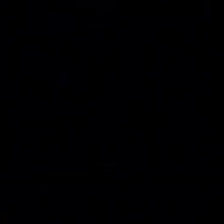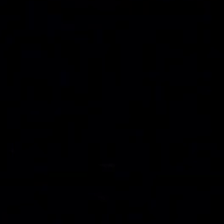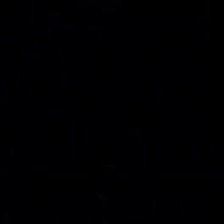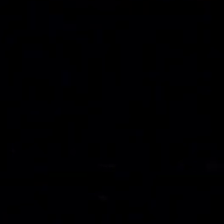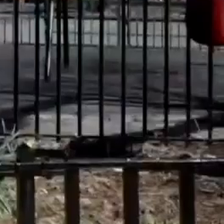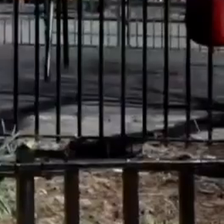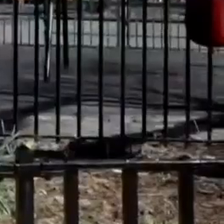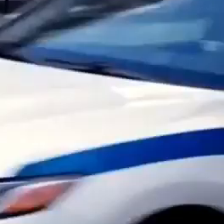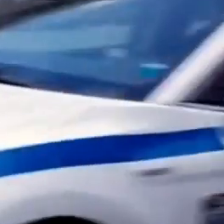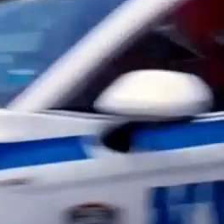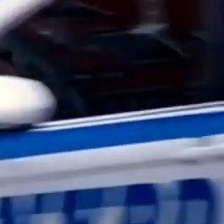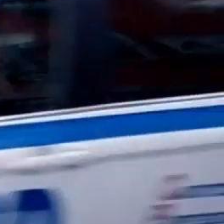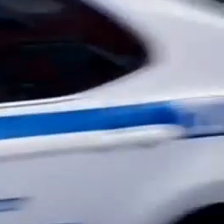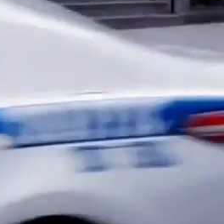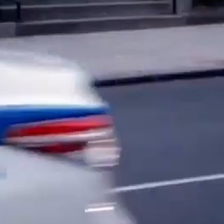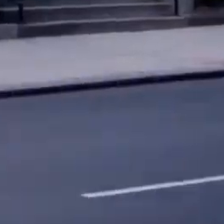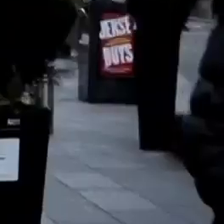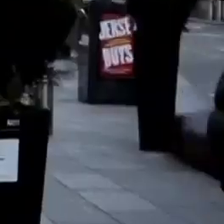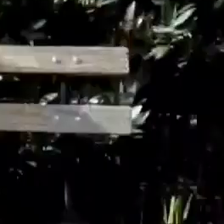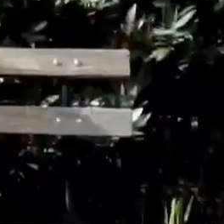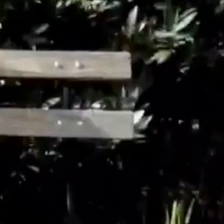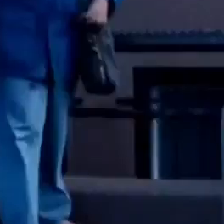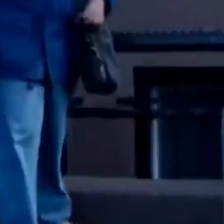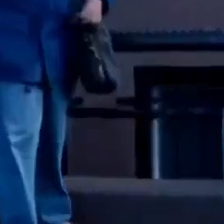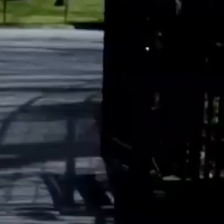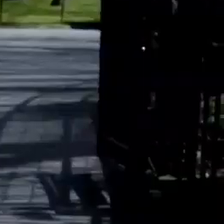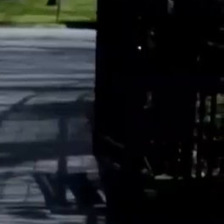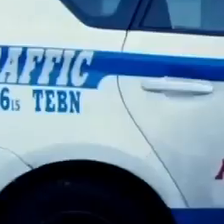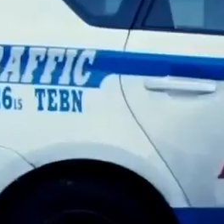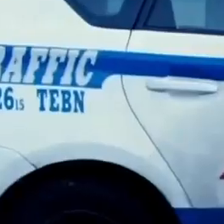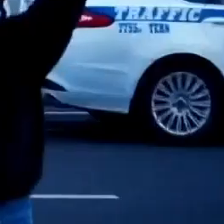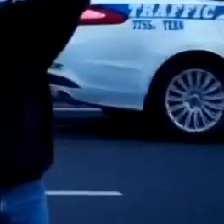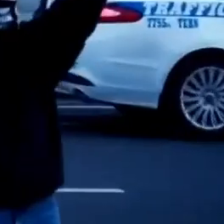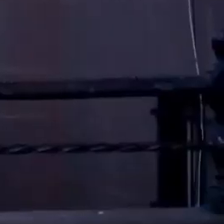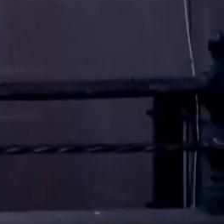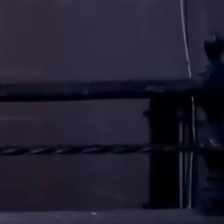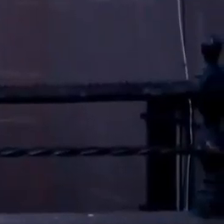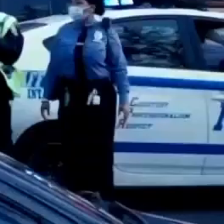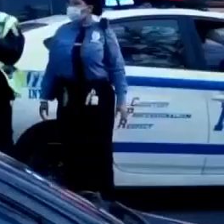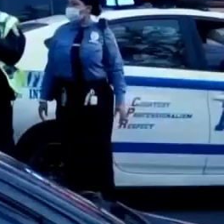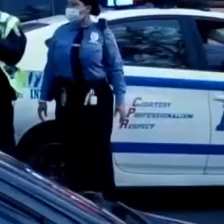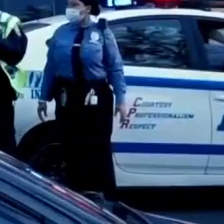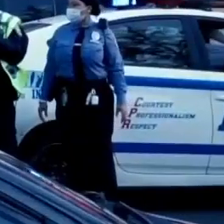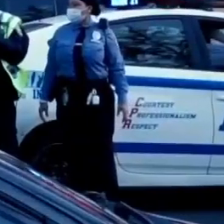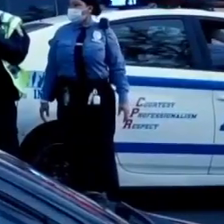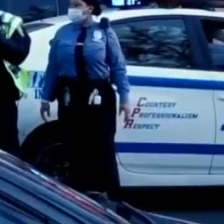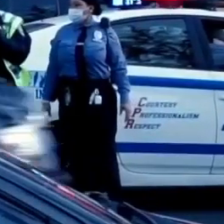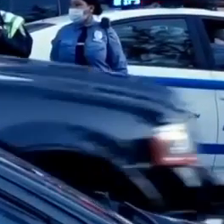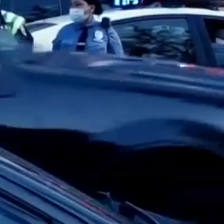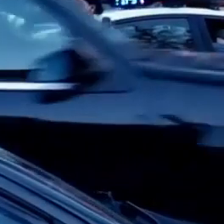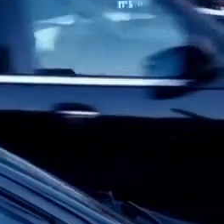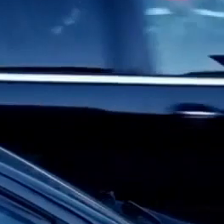NO. SOMETIMES THE PEOPLE LEAD.